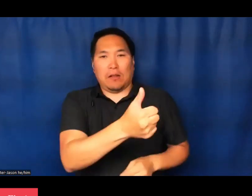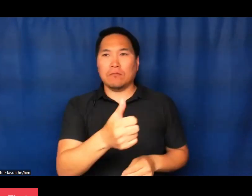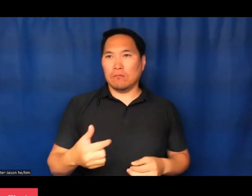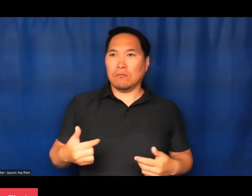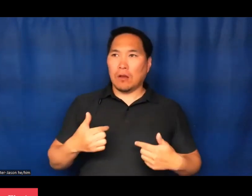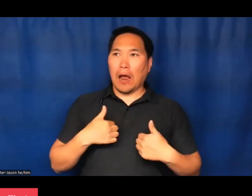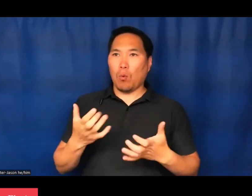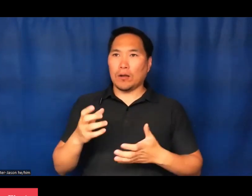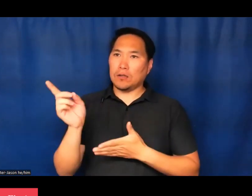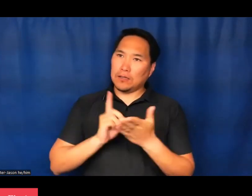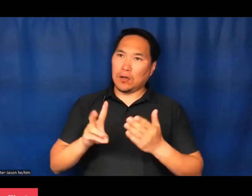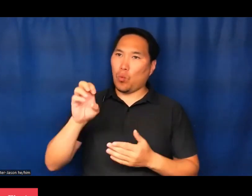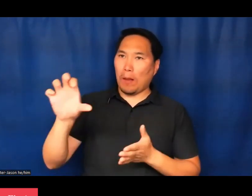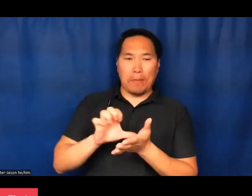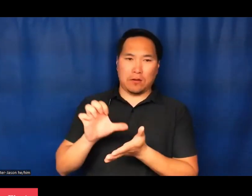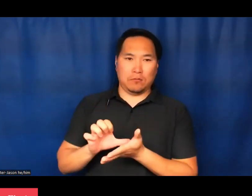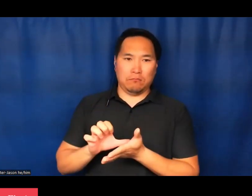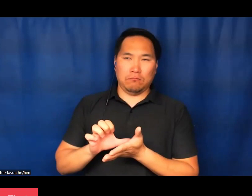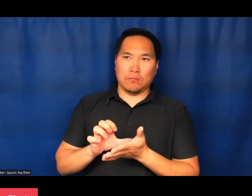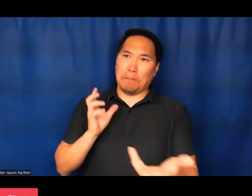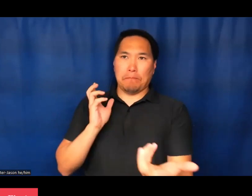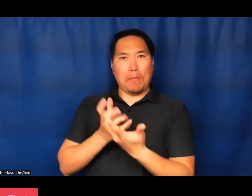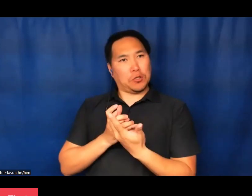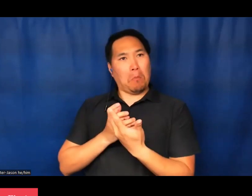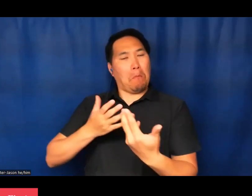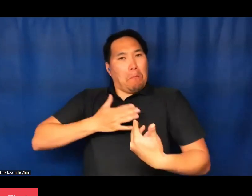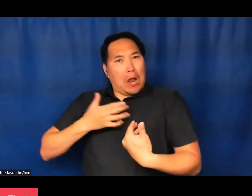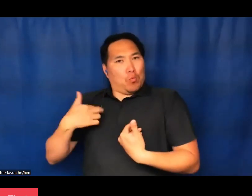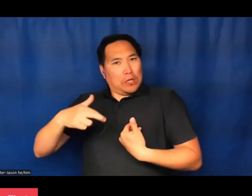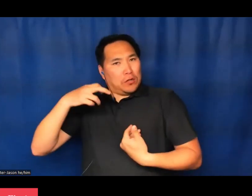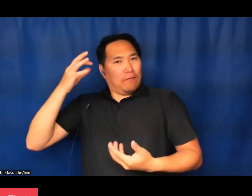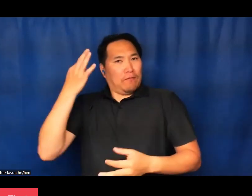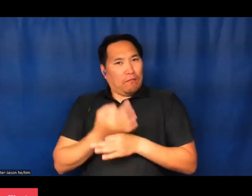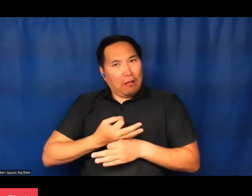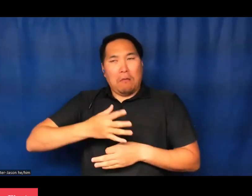to design websites that are consistent with her religious beliefs and passion.